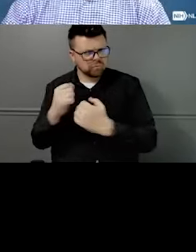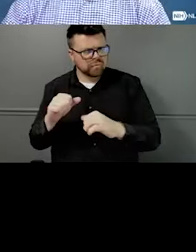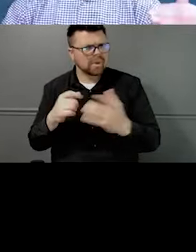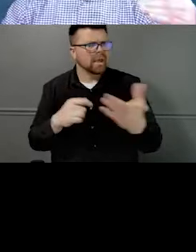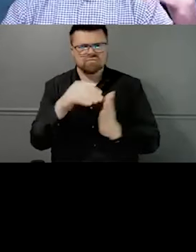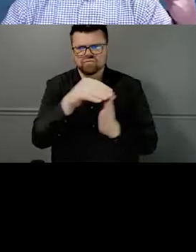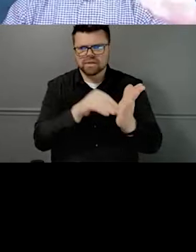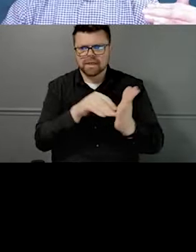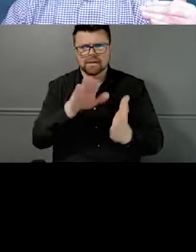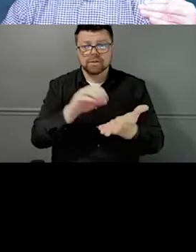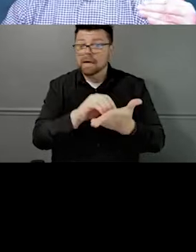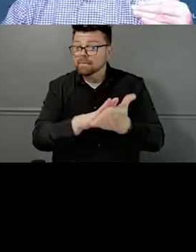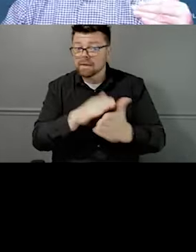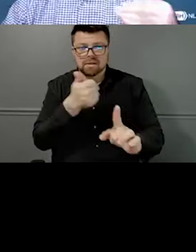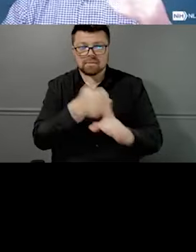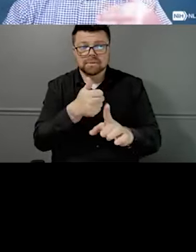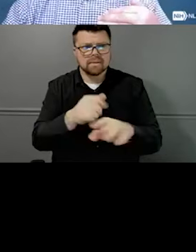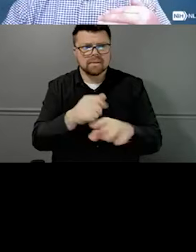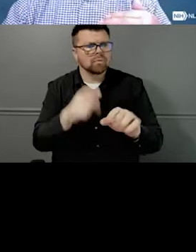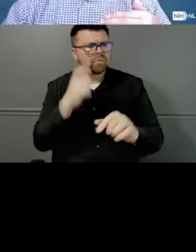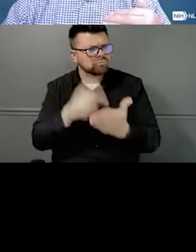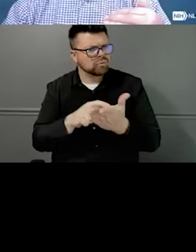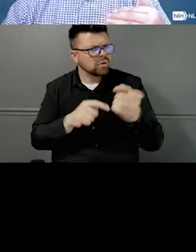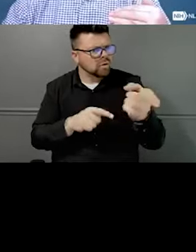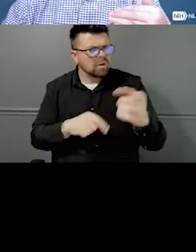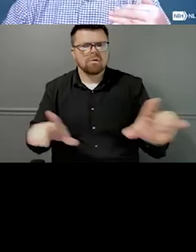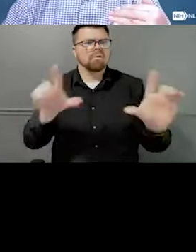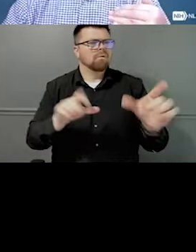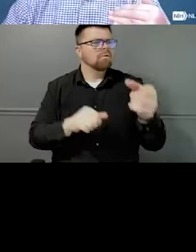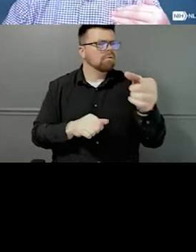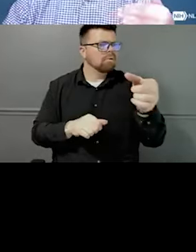but they will see towards the bottom of their documents a link to